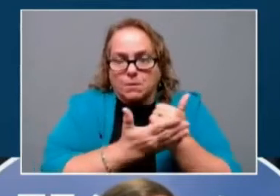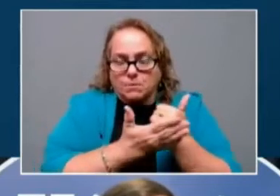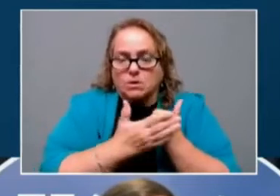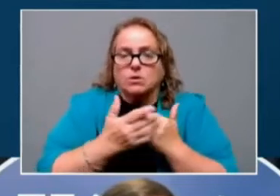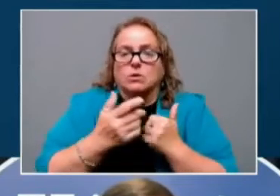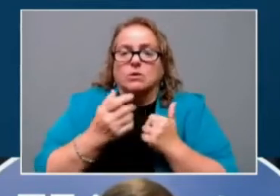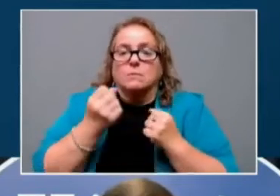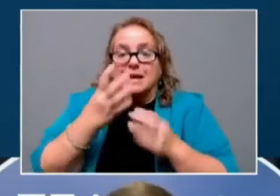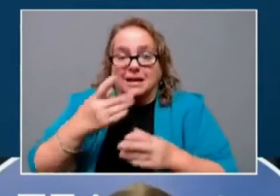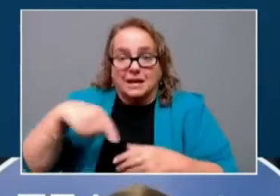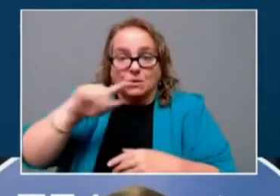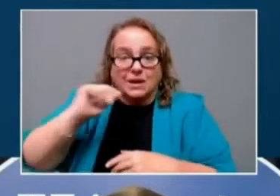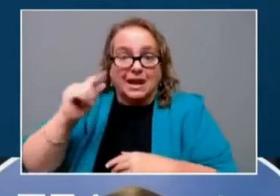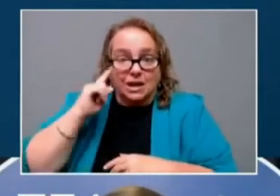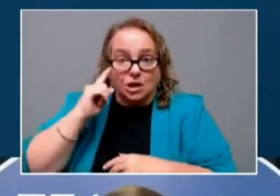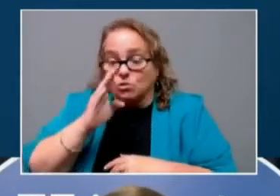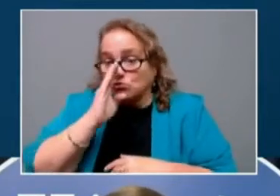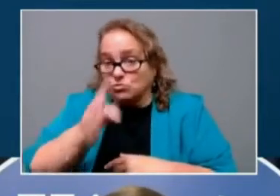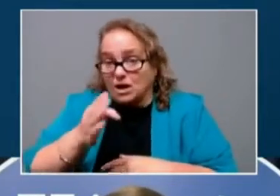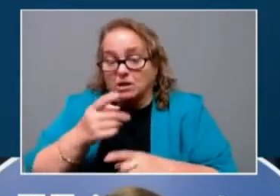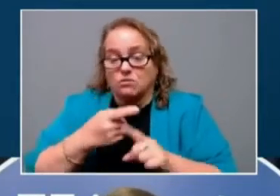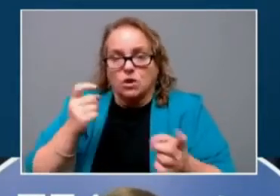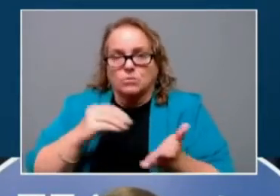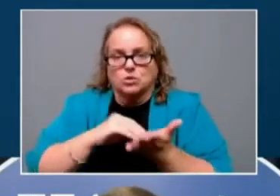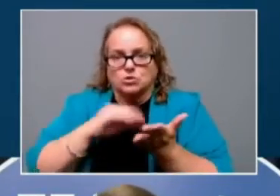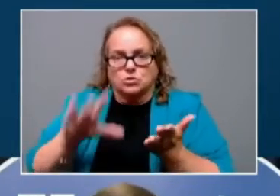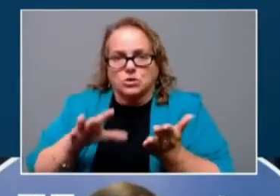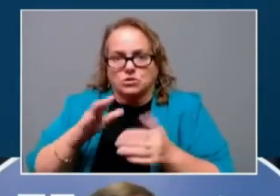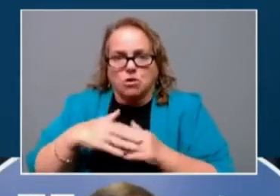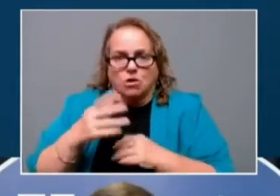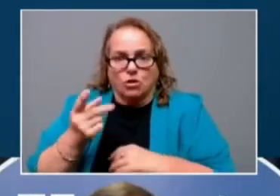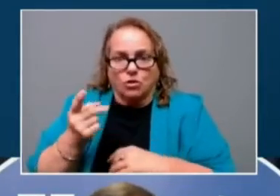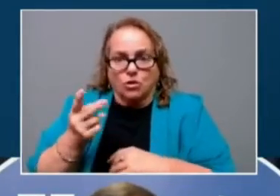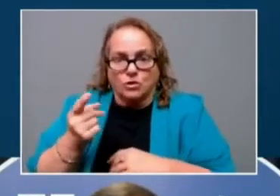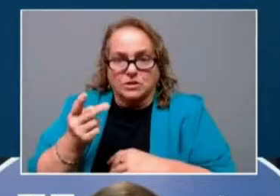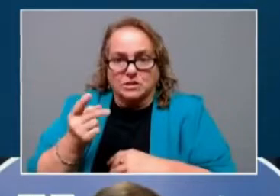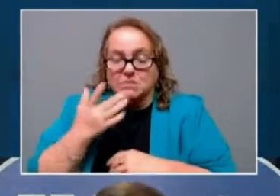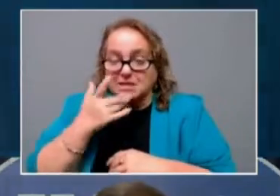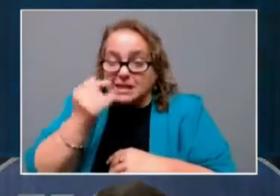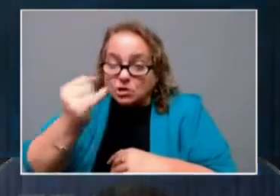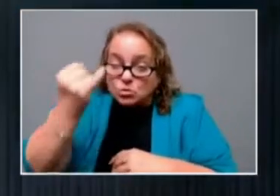of these students directly on thursday because you imagine being a student